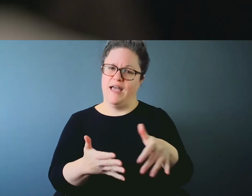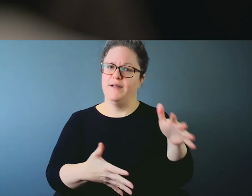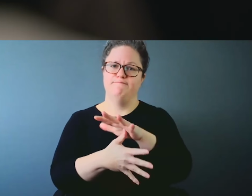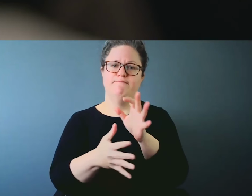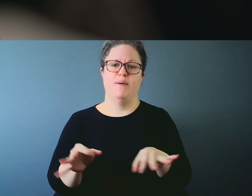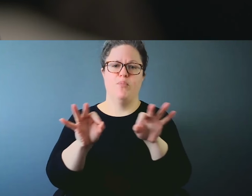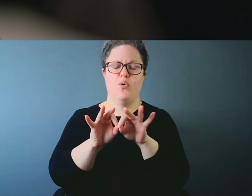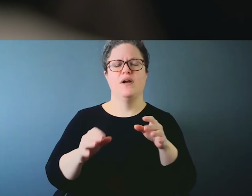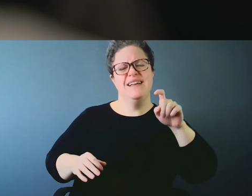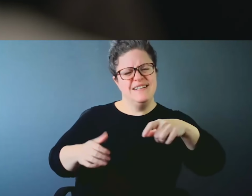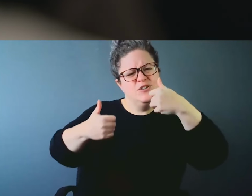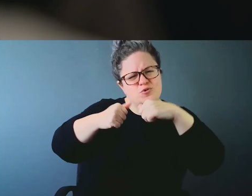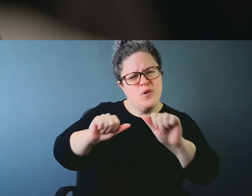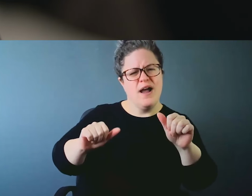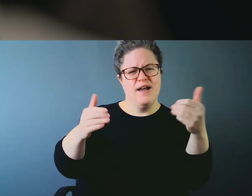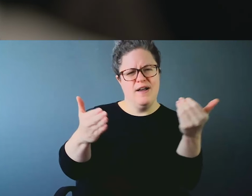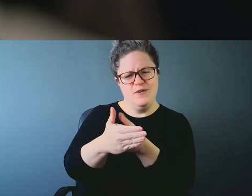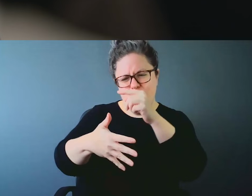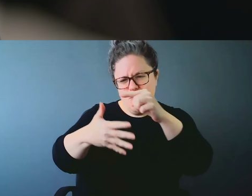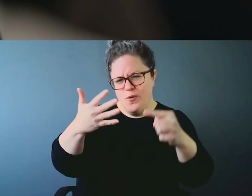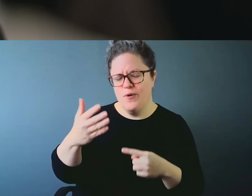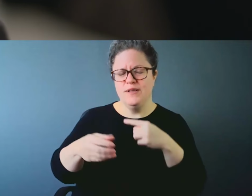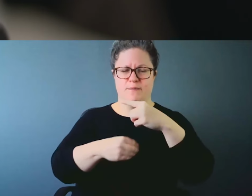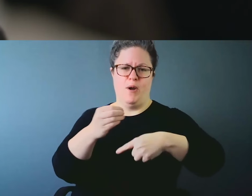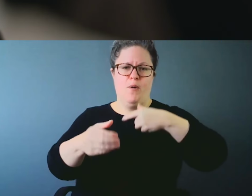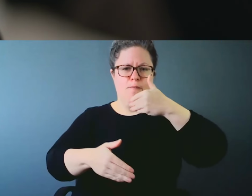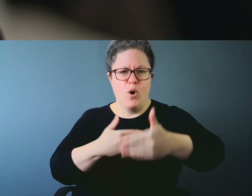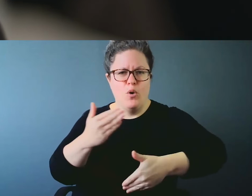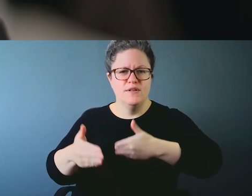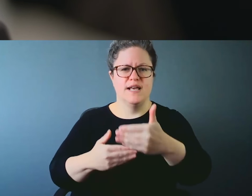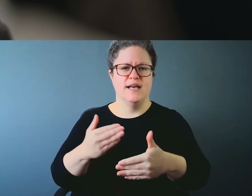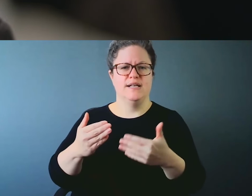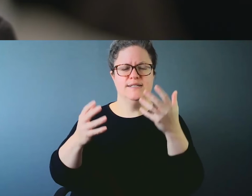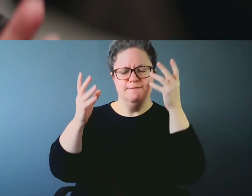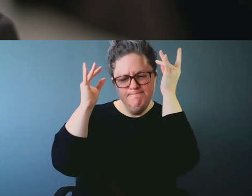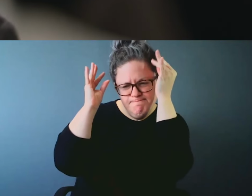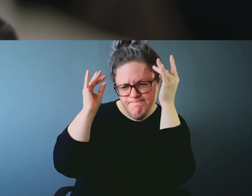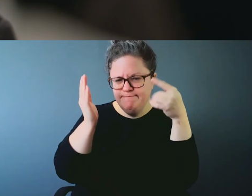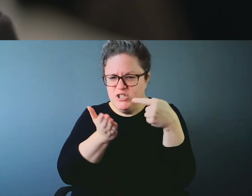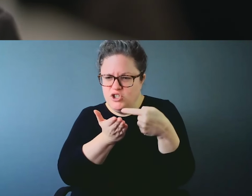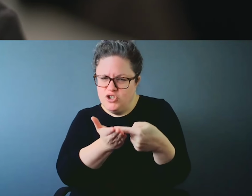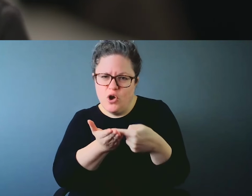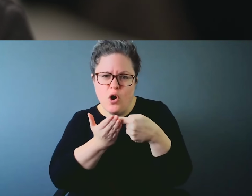It's about the experimentation, it's about the process. It's about taking the time, it's about thinking, it's about talking,